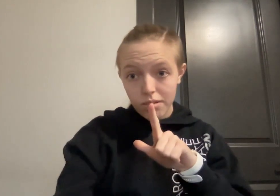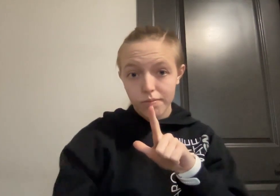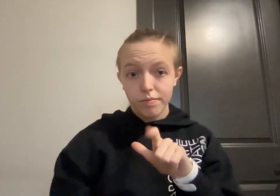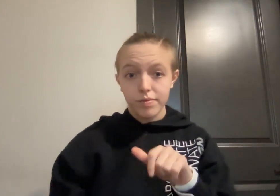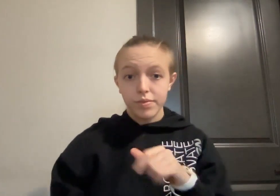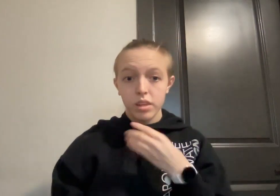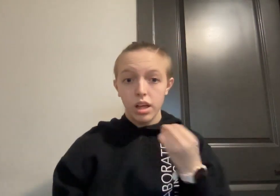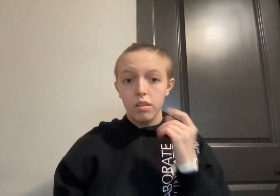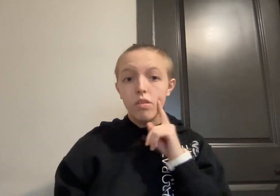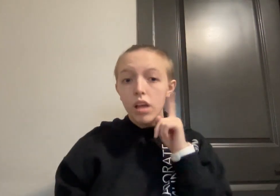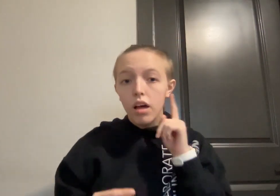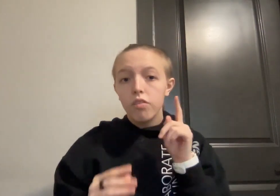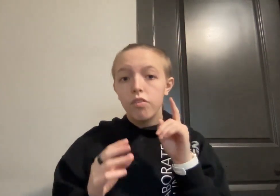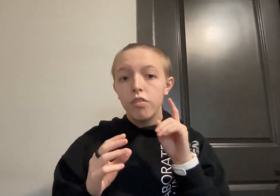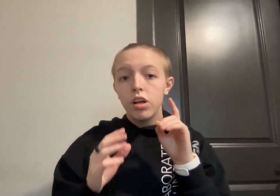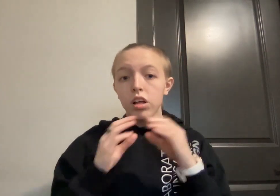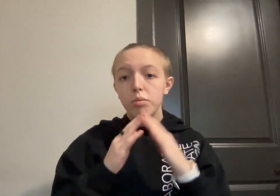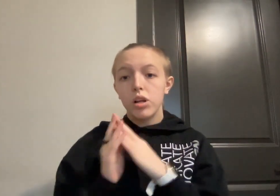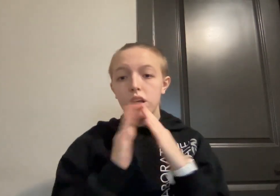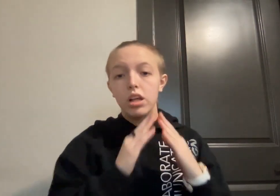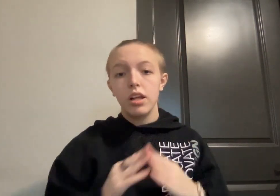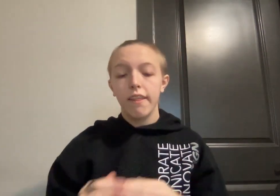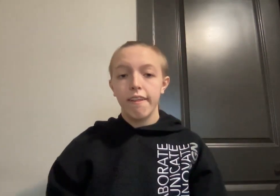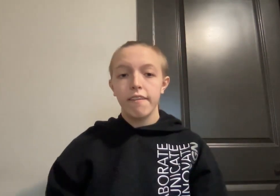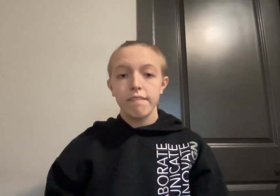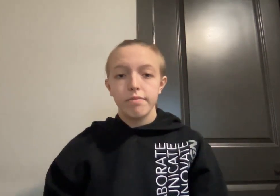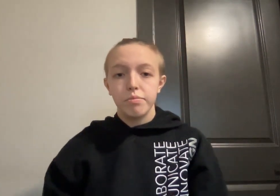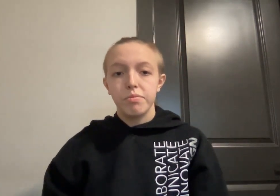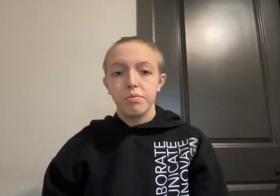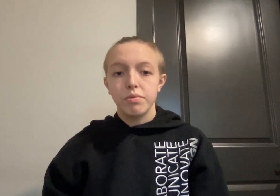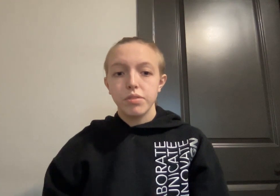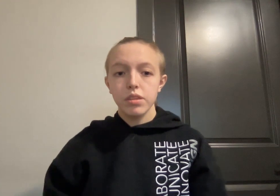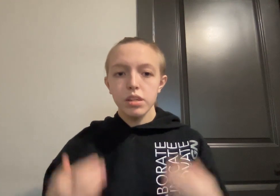and the Deaf community.